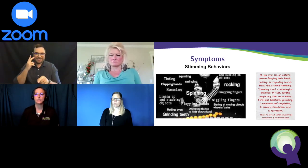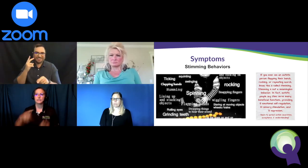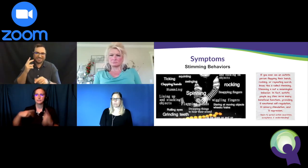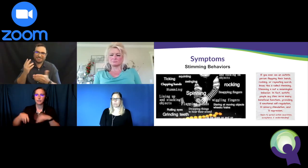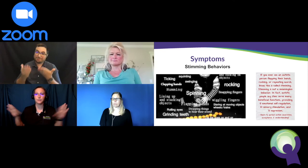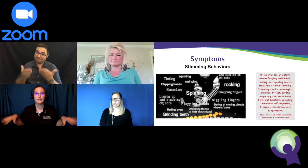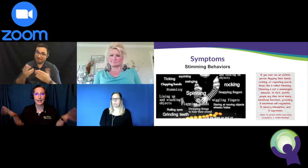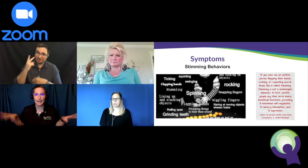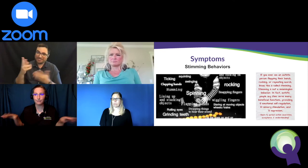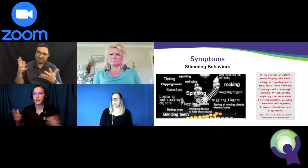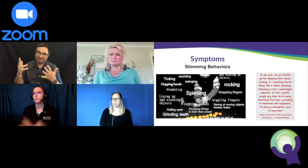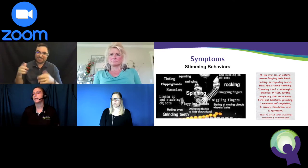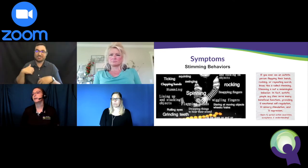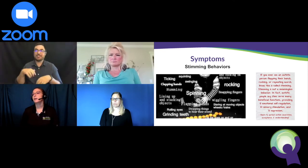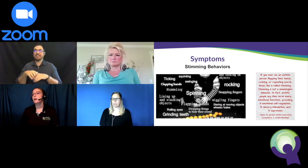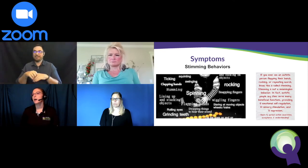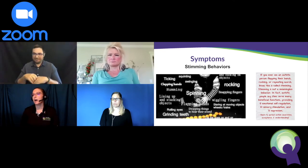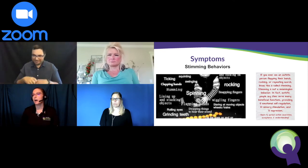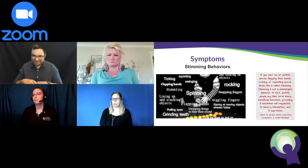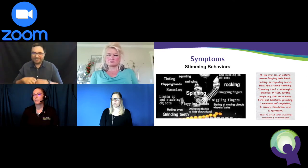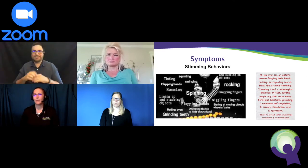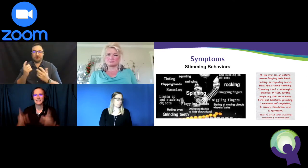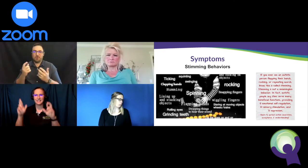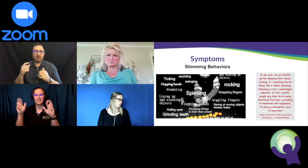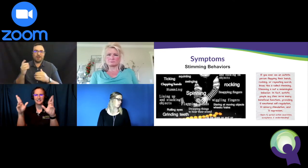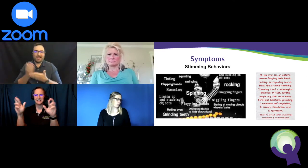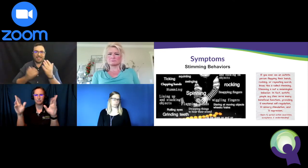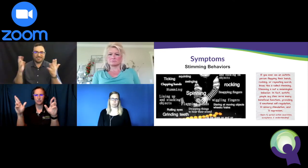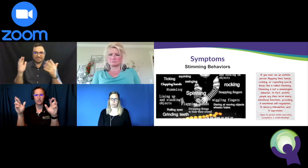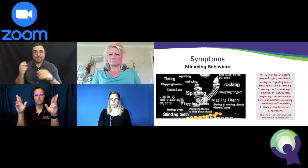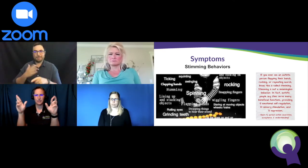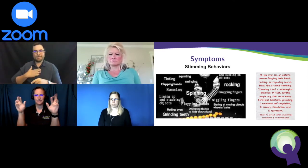rockers, the spinners, the hand flapping. My son does this weird thing with his